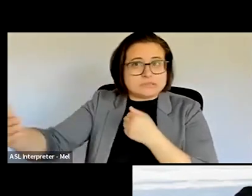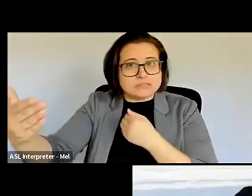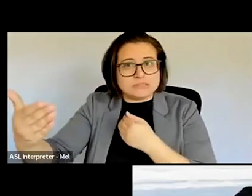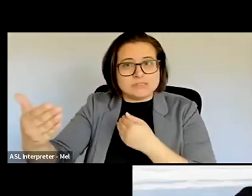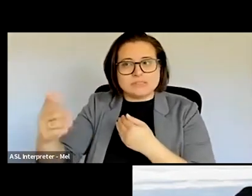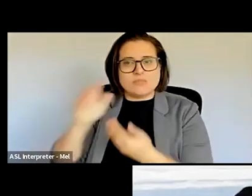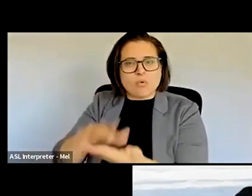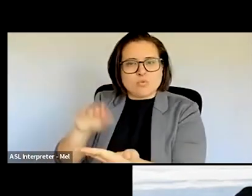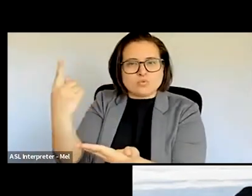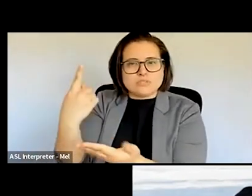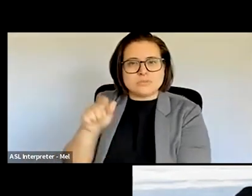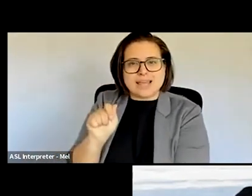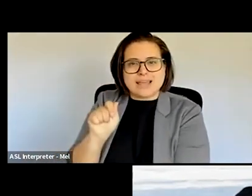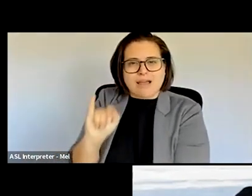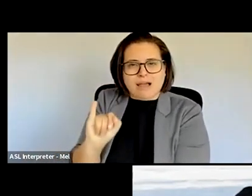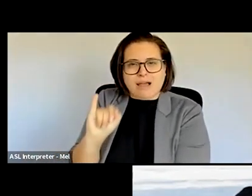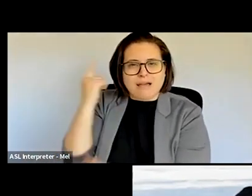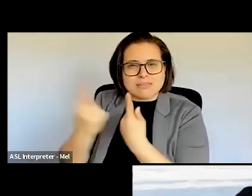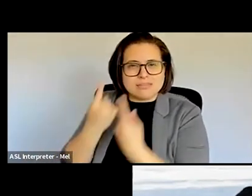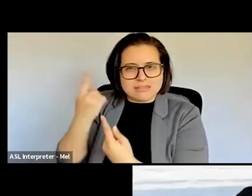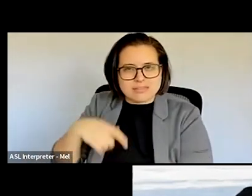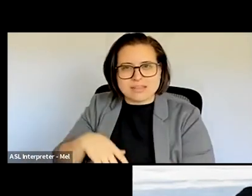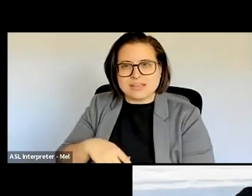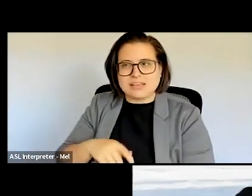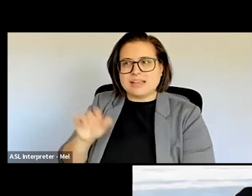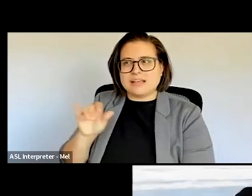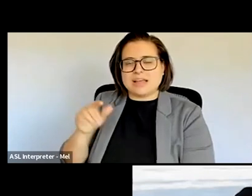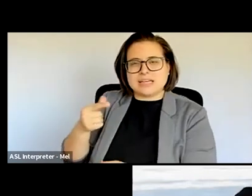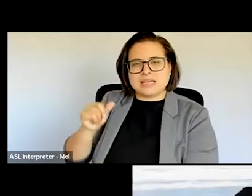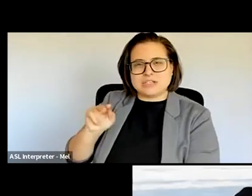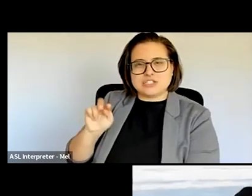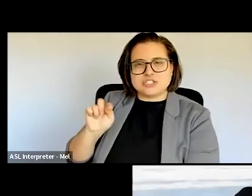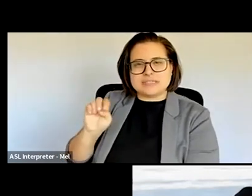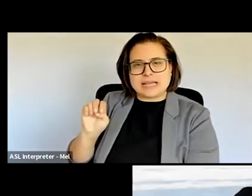I'd call AI thinking, kind of modeling off of Jeanette Wing's computational thinking right,